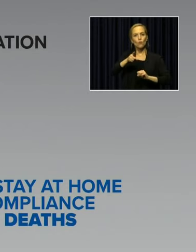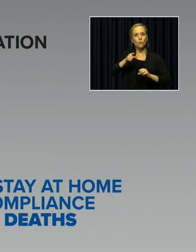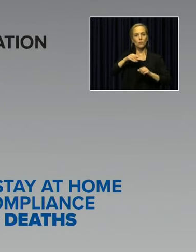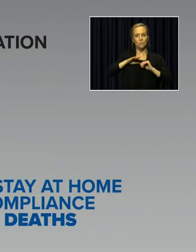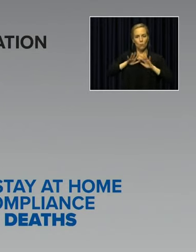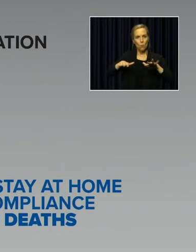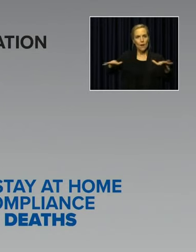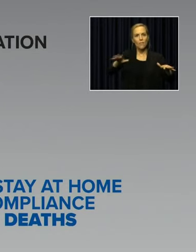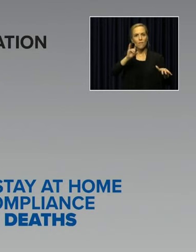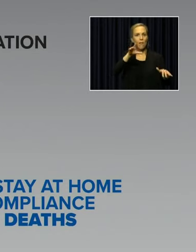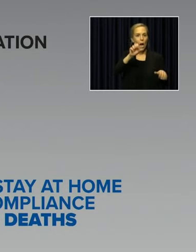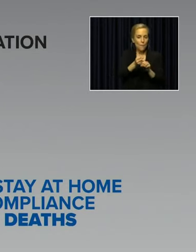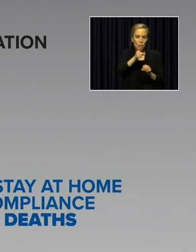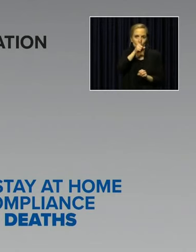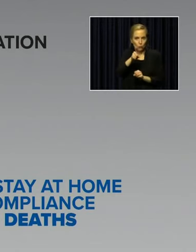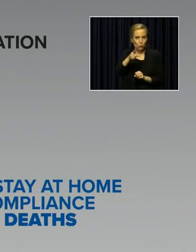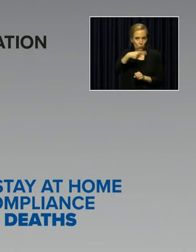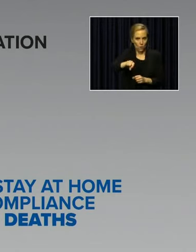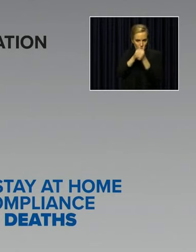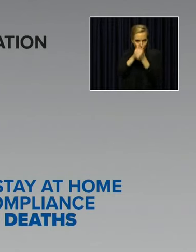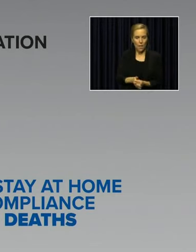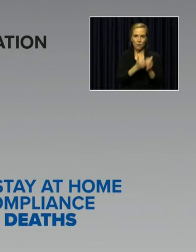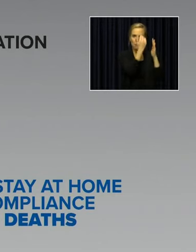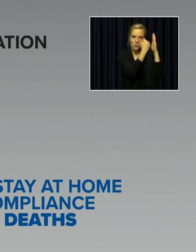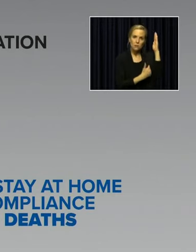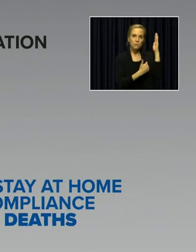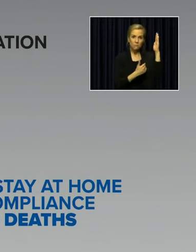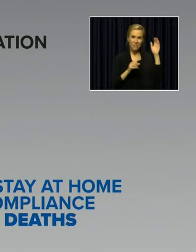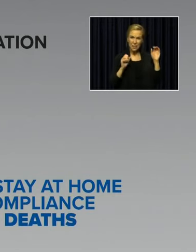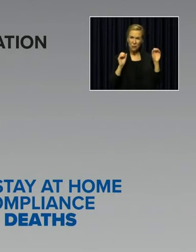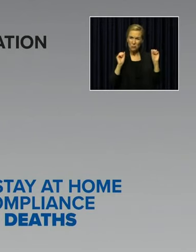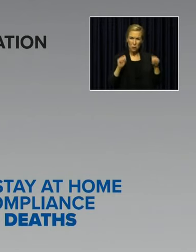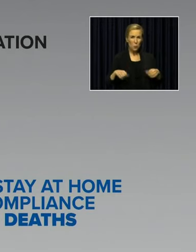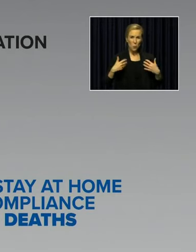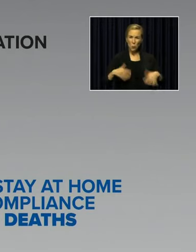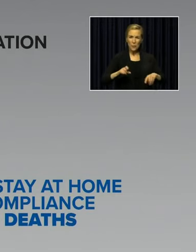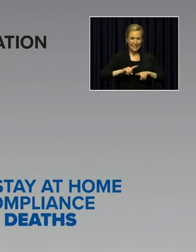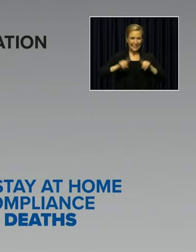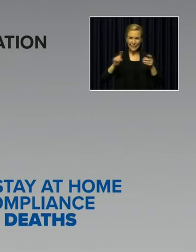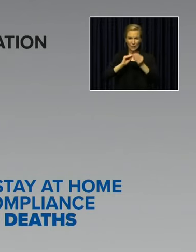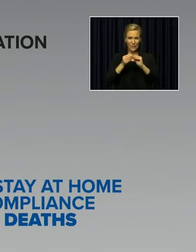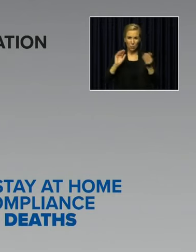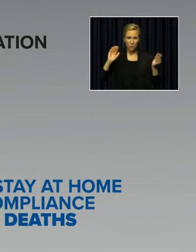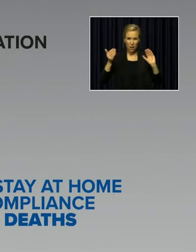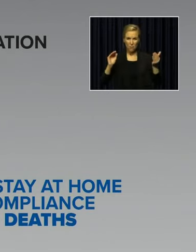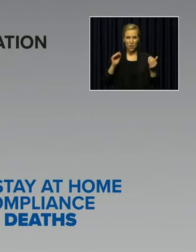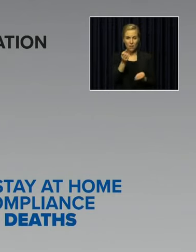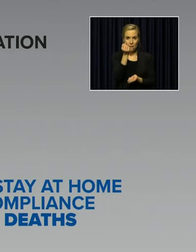WE'RE DOING WILL ABSOLUTELY REDUCE THEM BUT WE'VE GOT TO REDUCE THEM MORE, RIGHT?